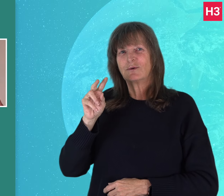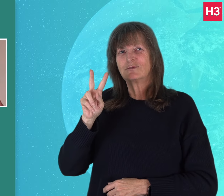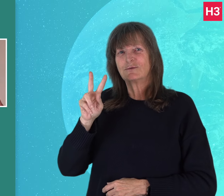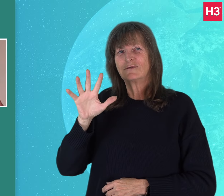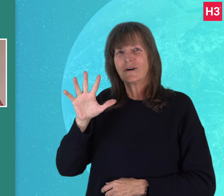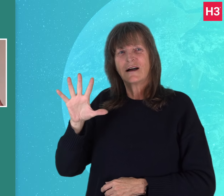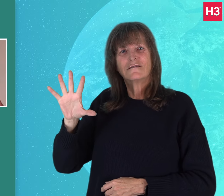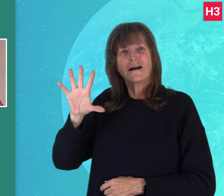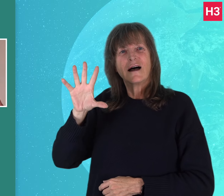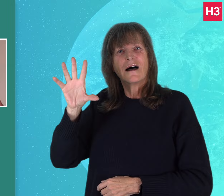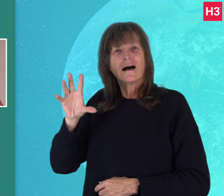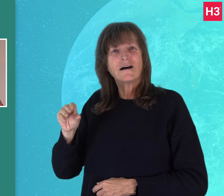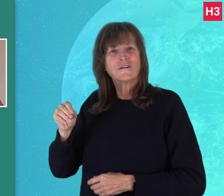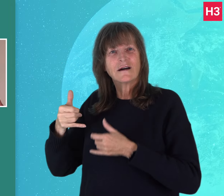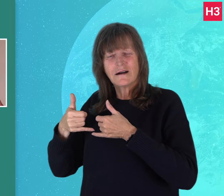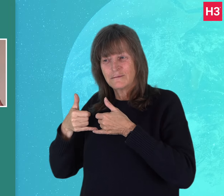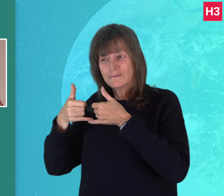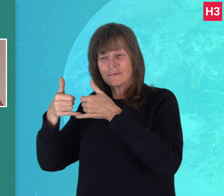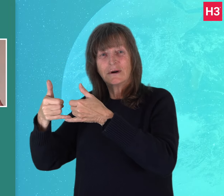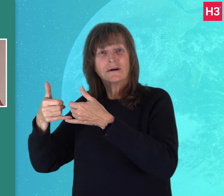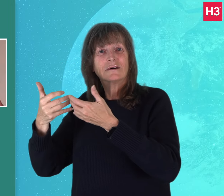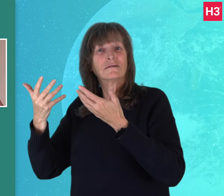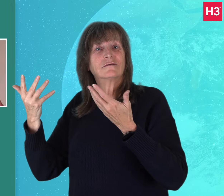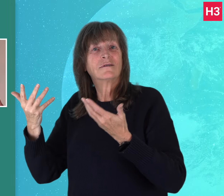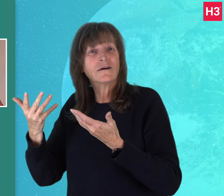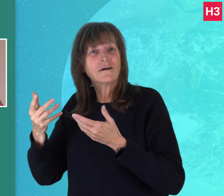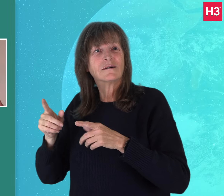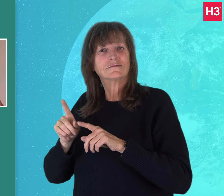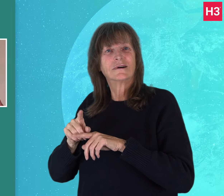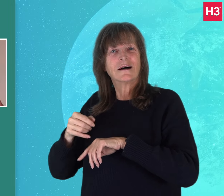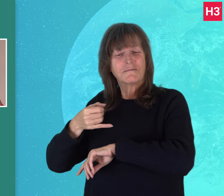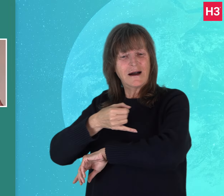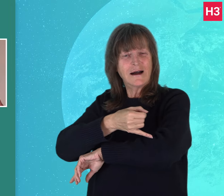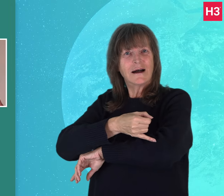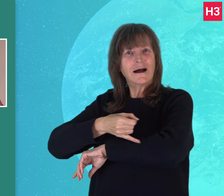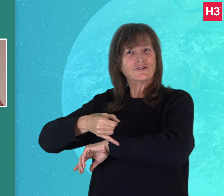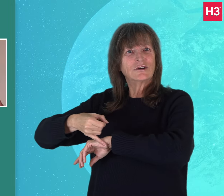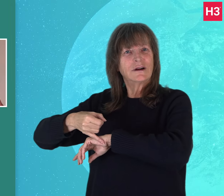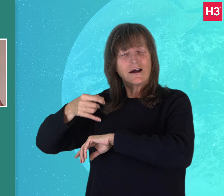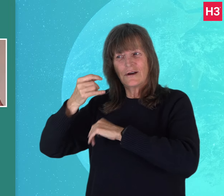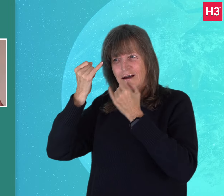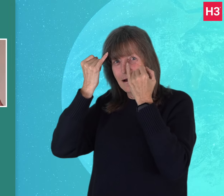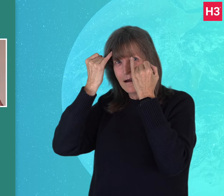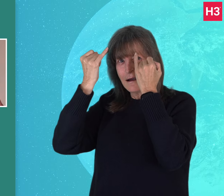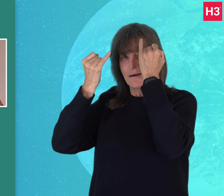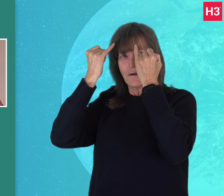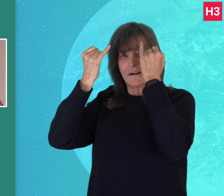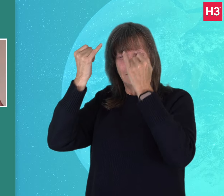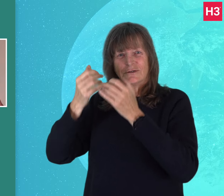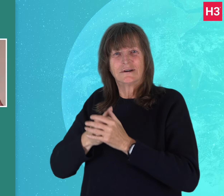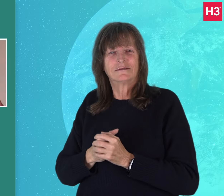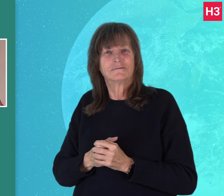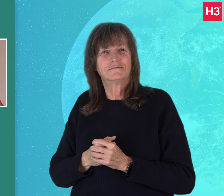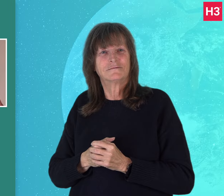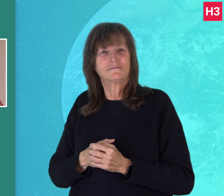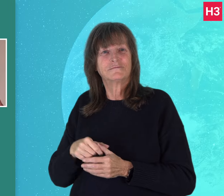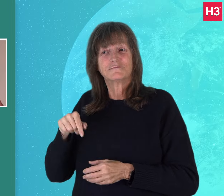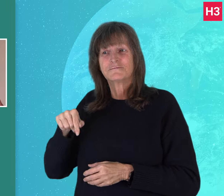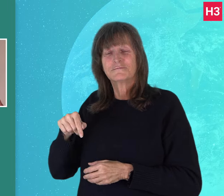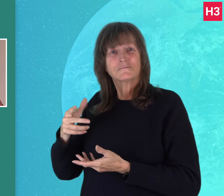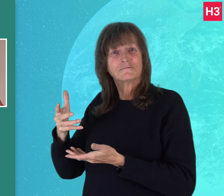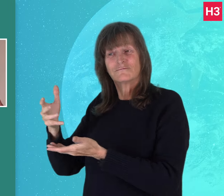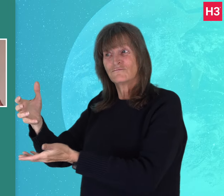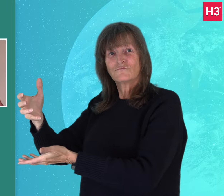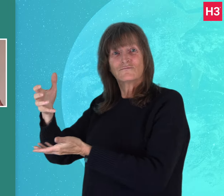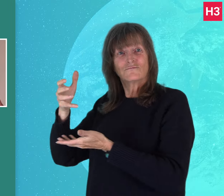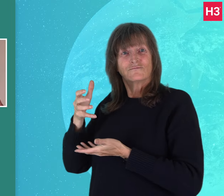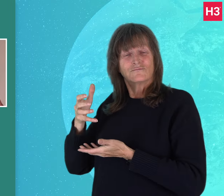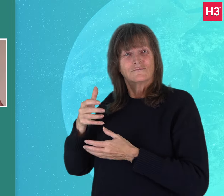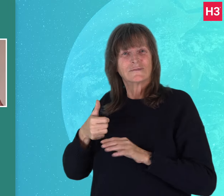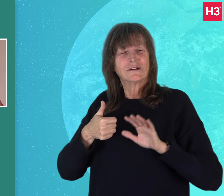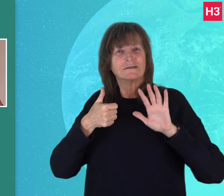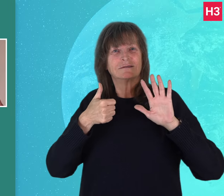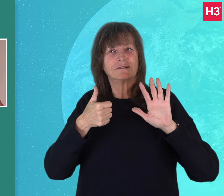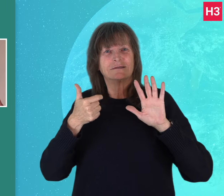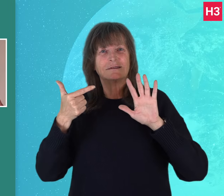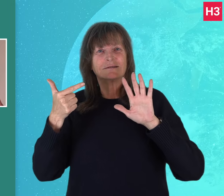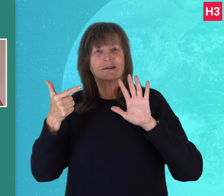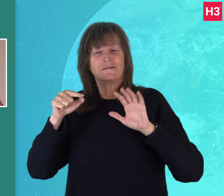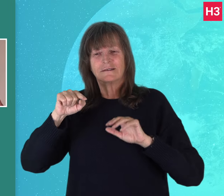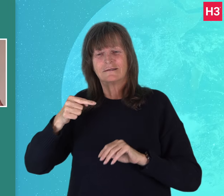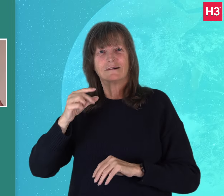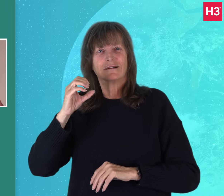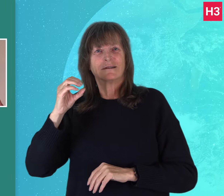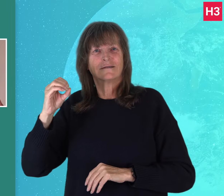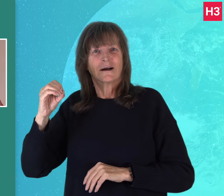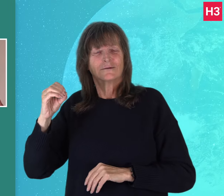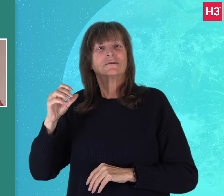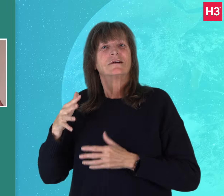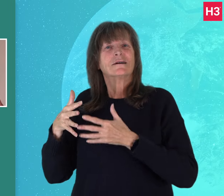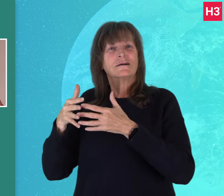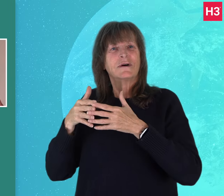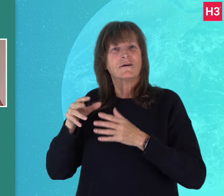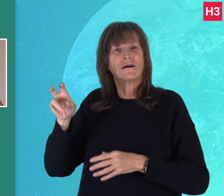for Engineering Innovation. He received about $67,000 USD for creating